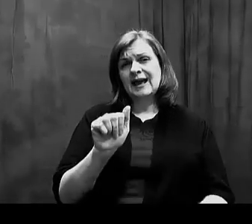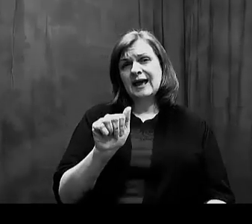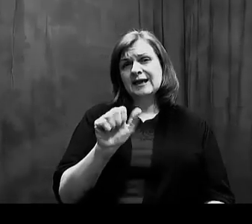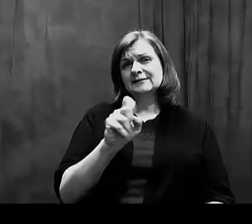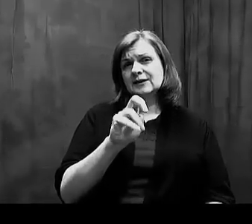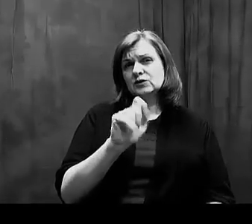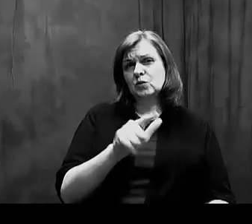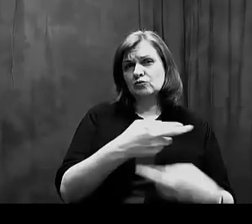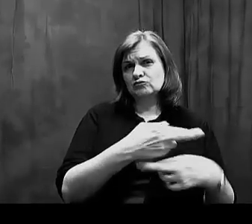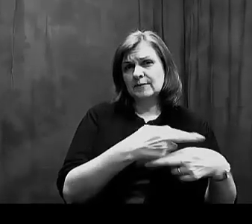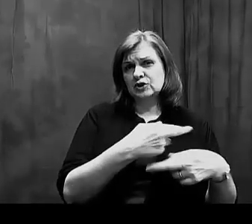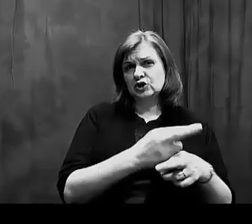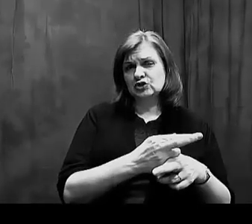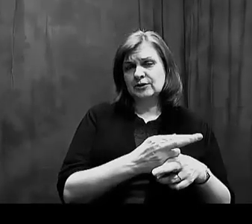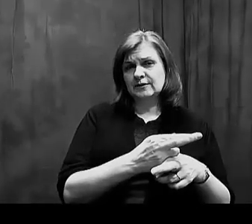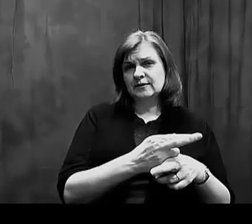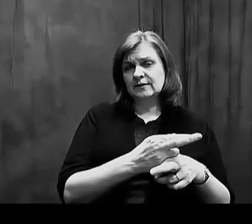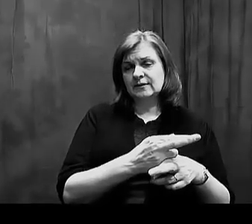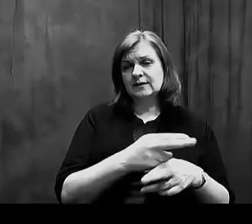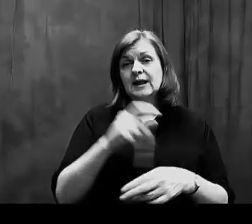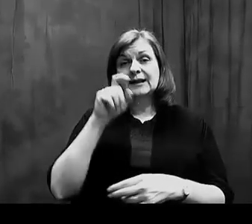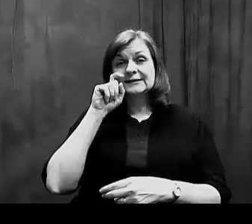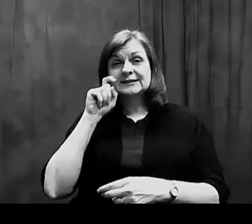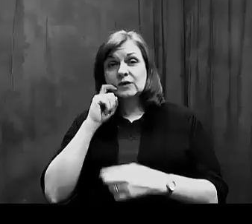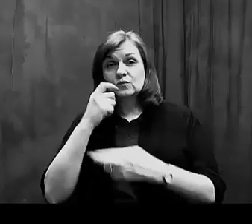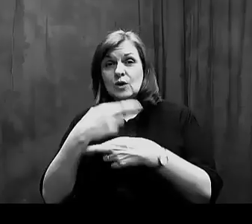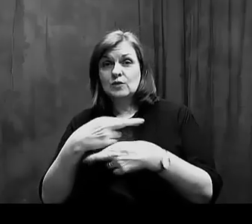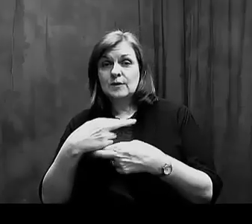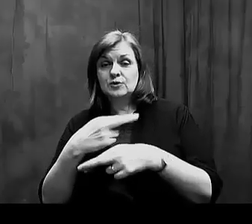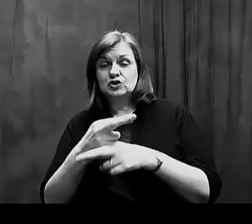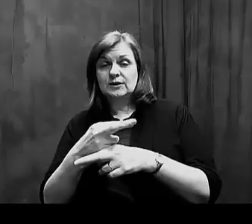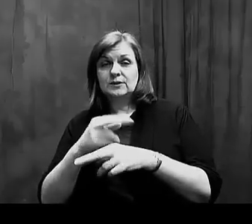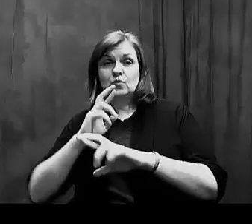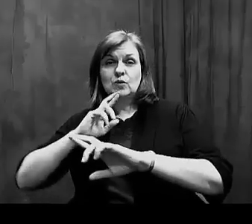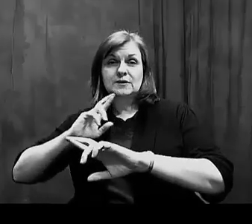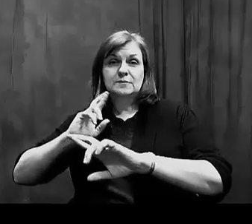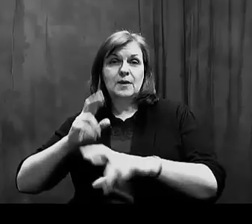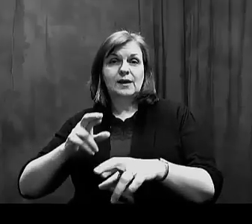they may choose to produce offspring in this case by fission